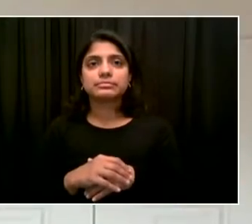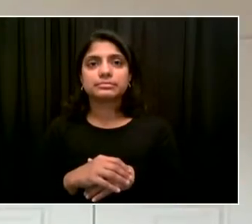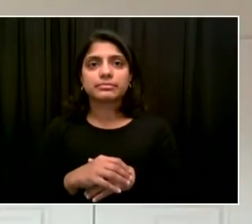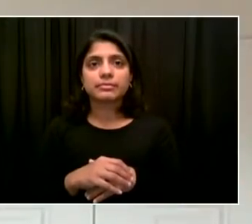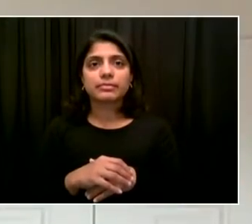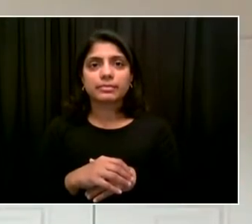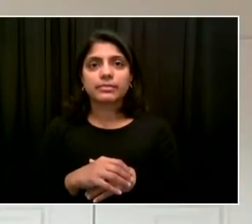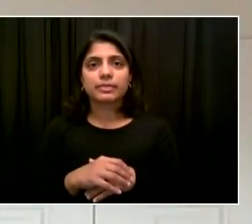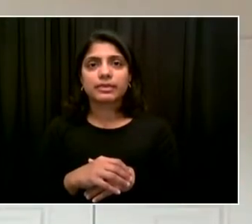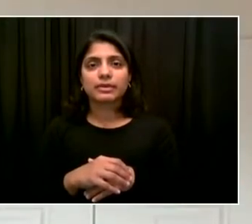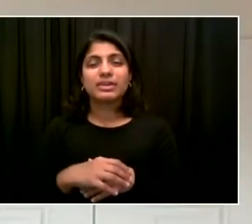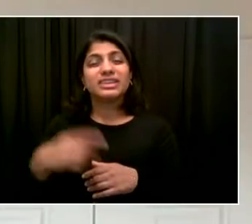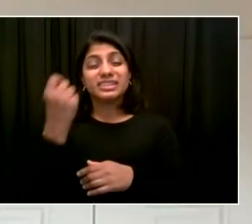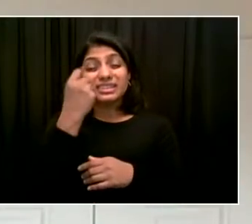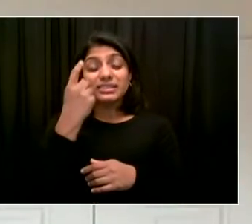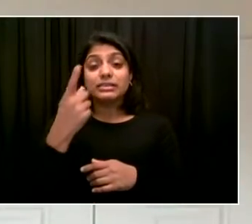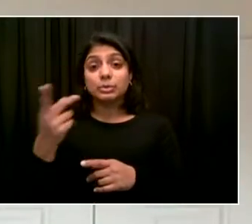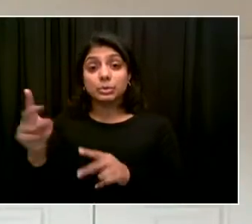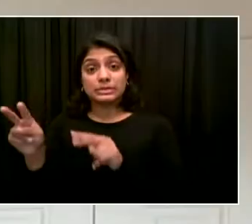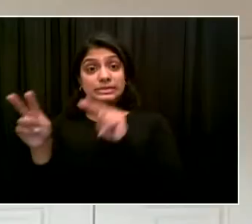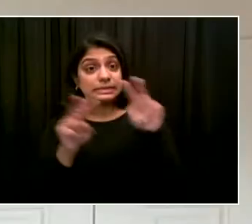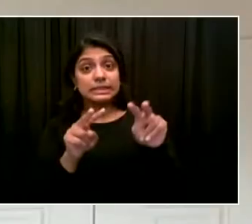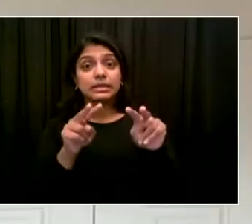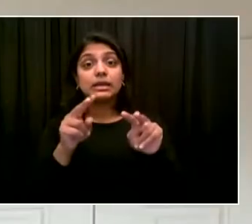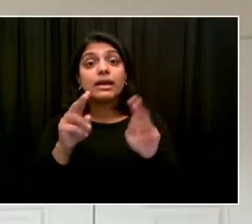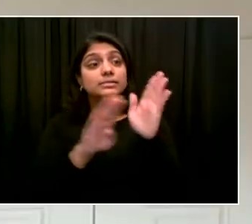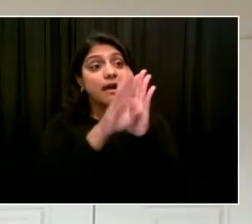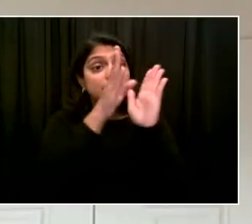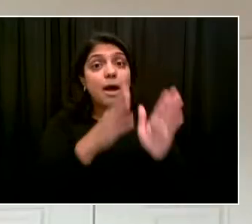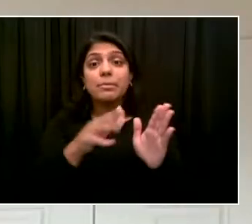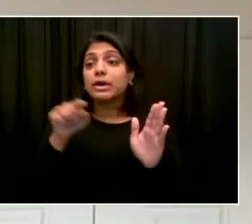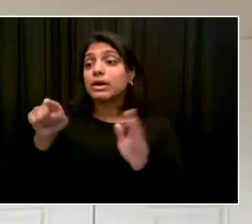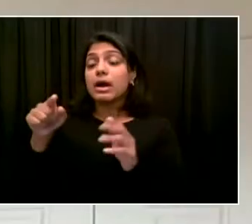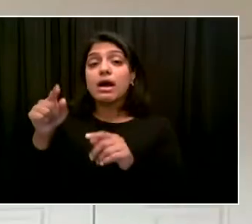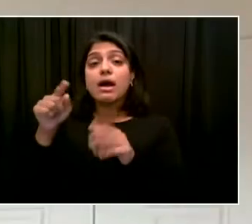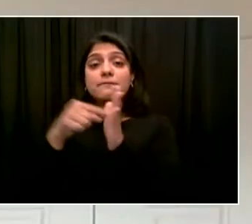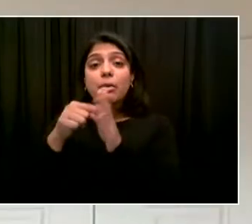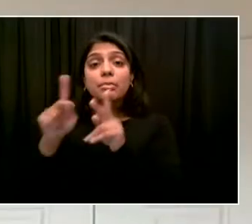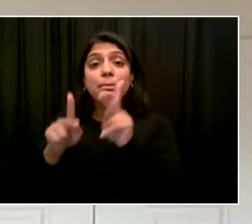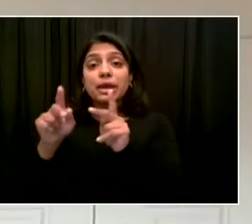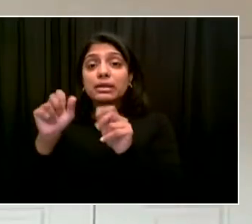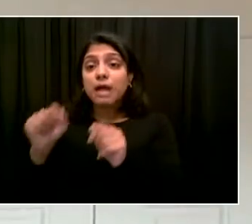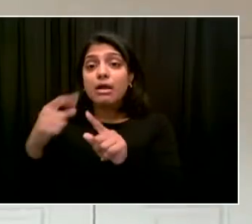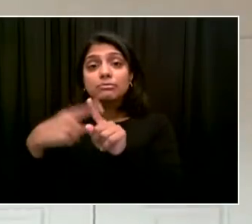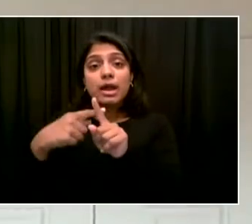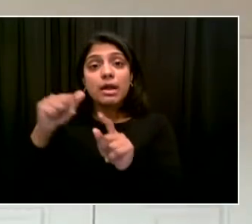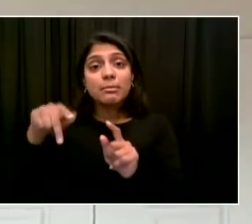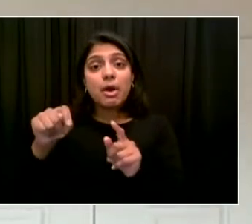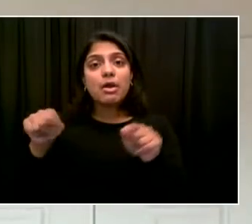MECHANISM OF AFFORDABILITY, THEMSELVES, ARE IMPERFECT. WE EMBARK ON A